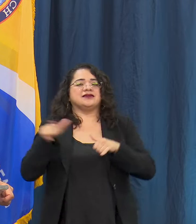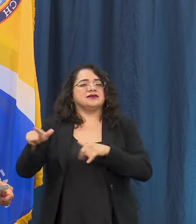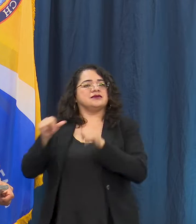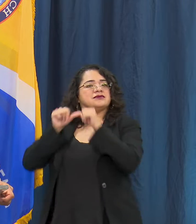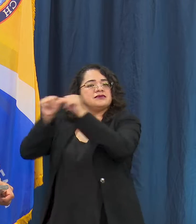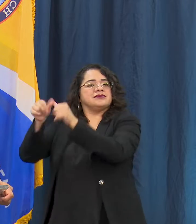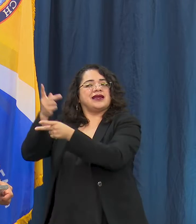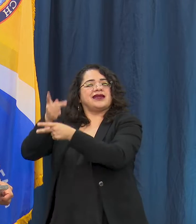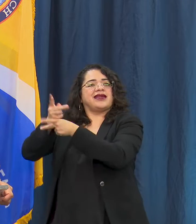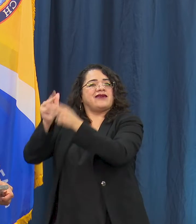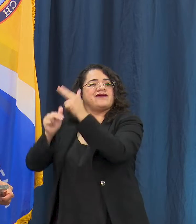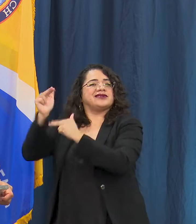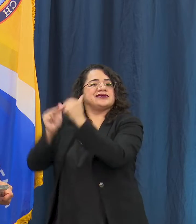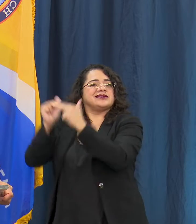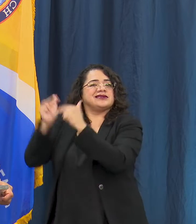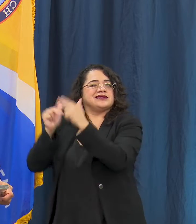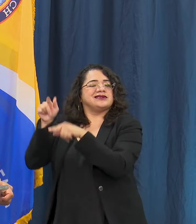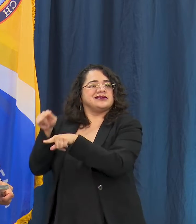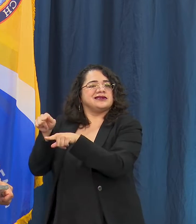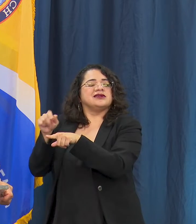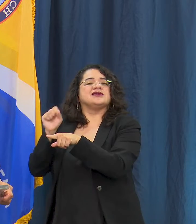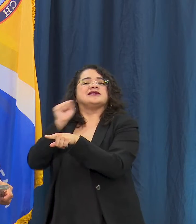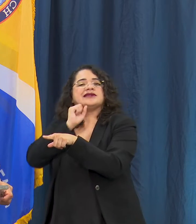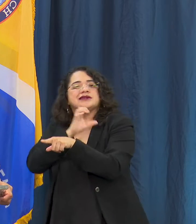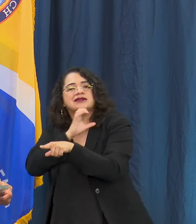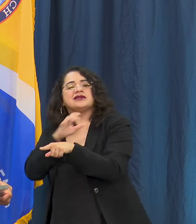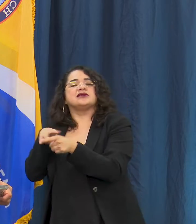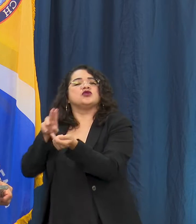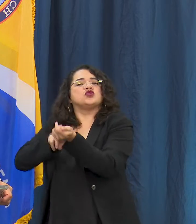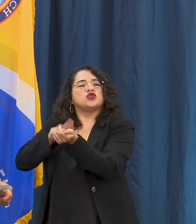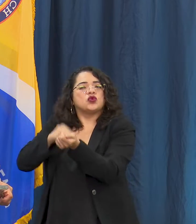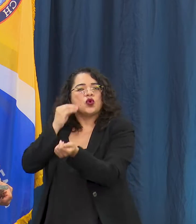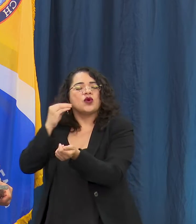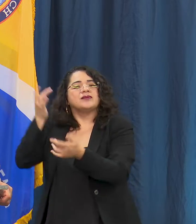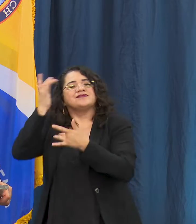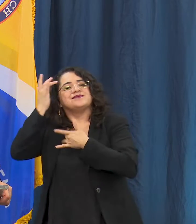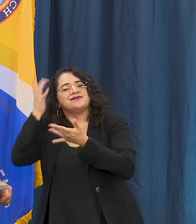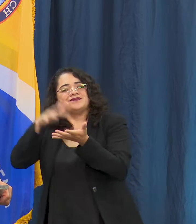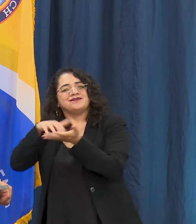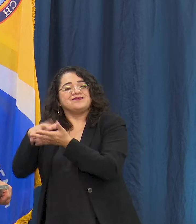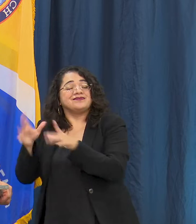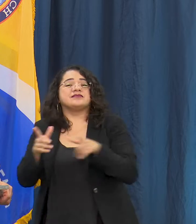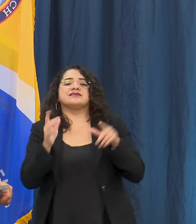hospitalizations than others. This is still a very serious issue and a trend